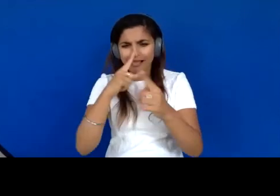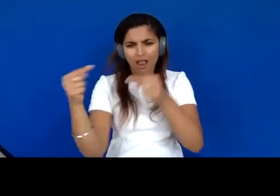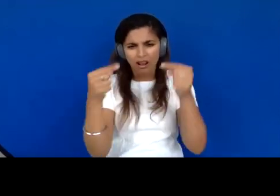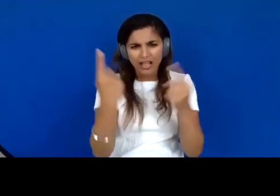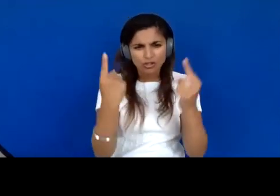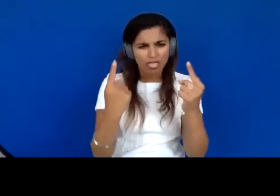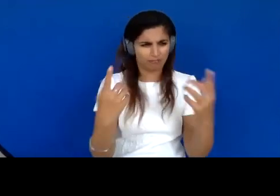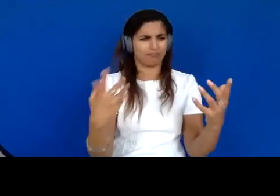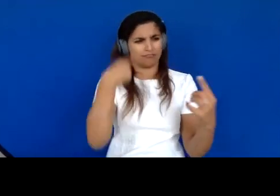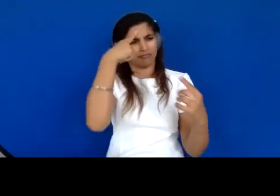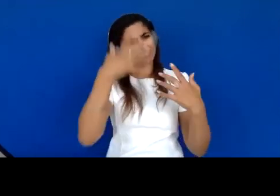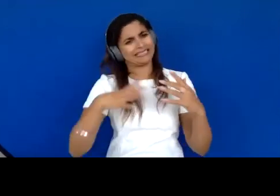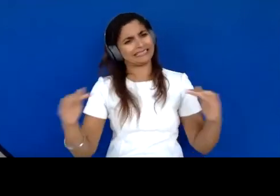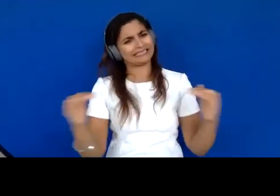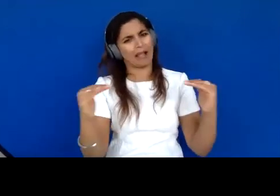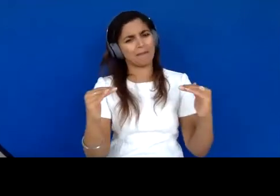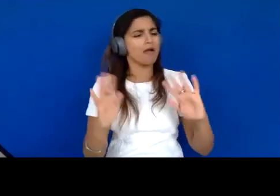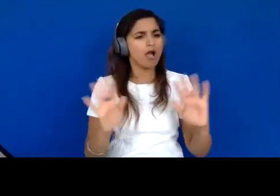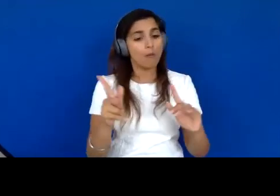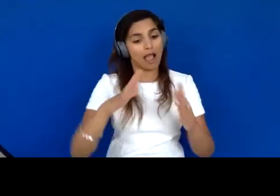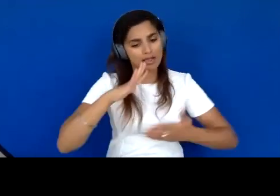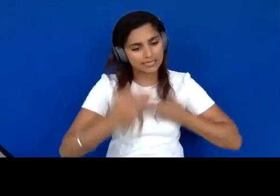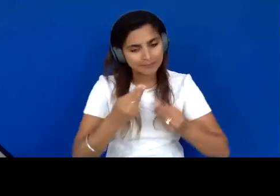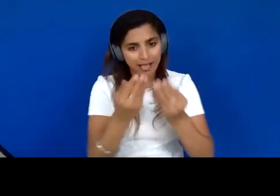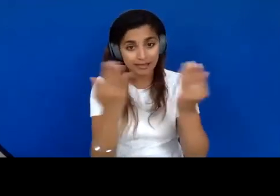impairment categories and cattles classifications had up until this point